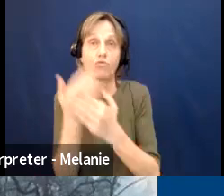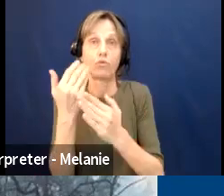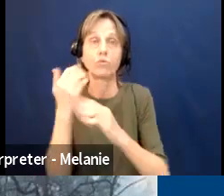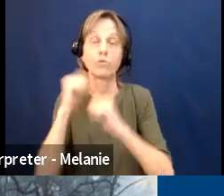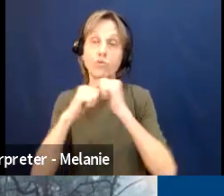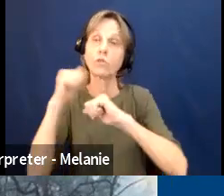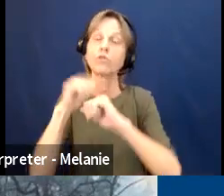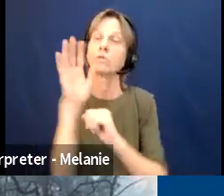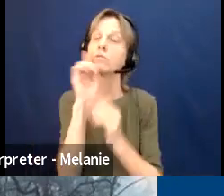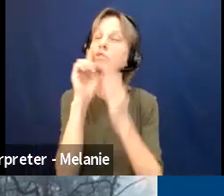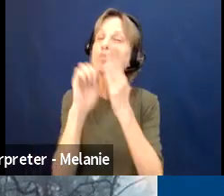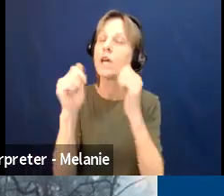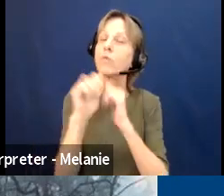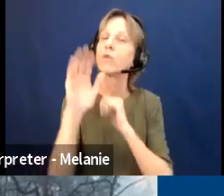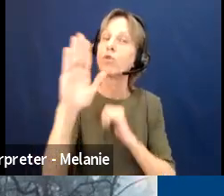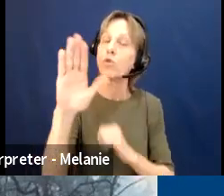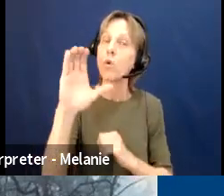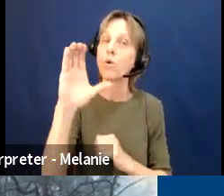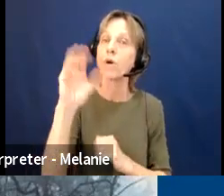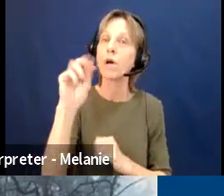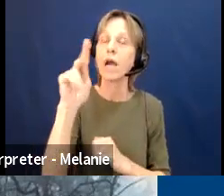with your county or city building departments you know if you're not Larimer county especially